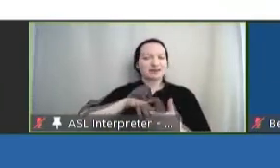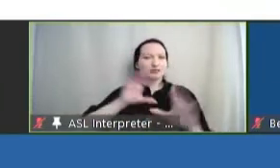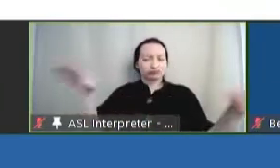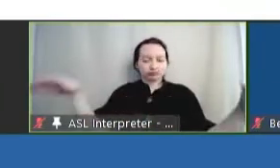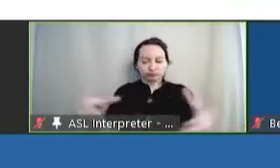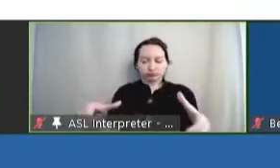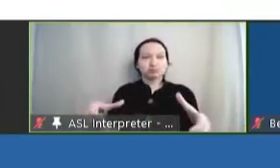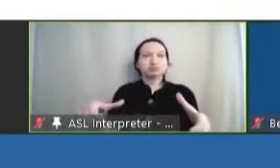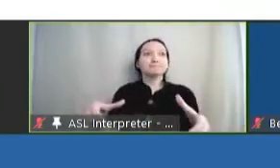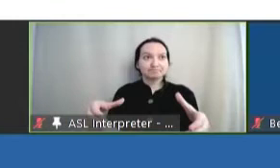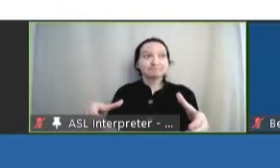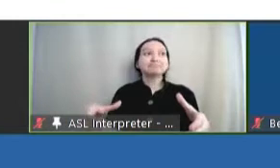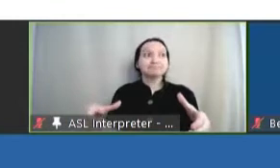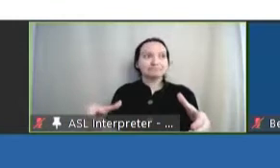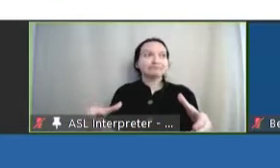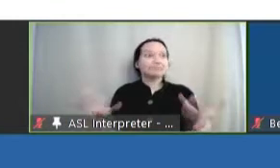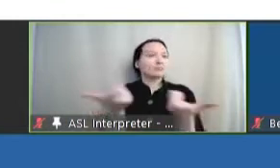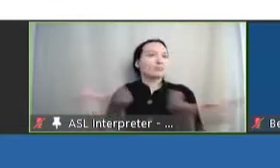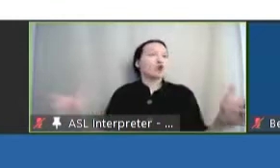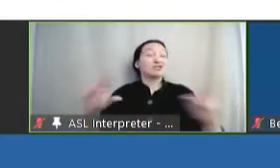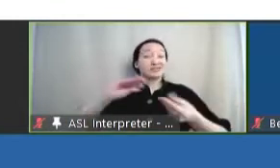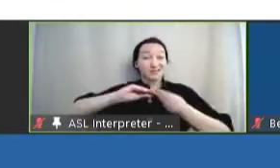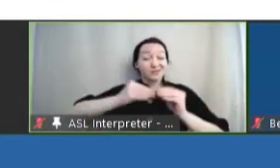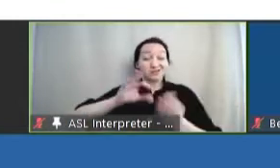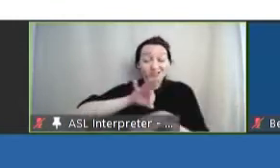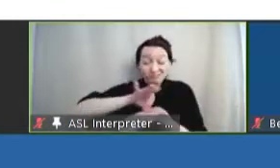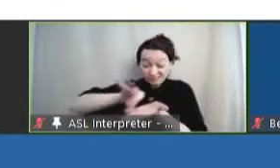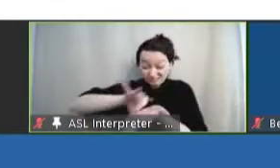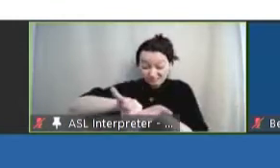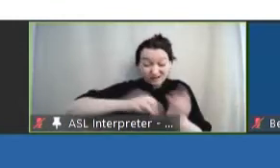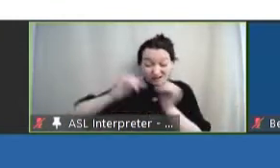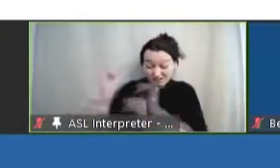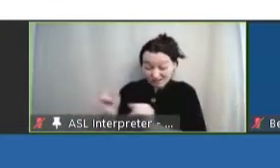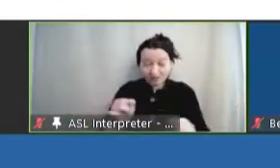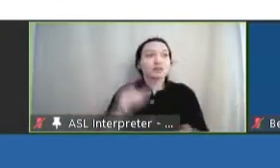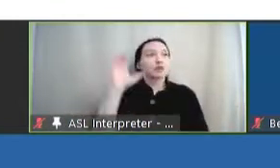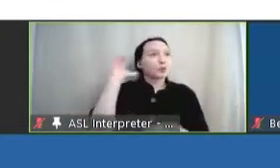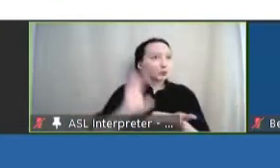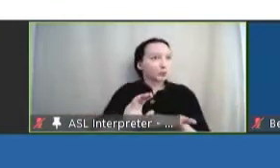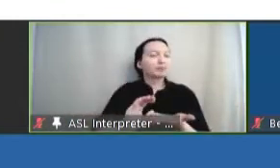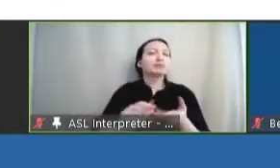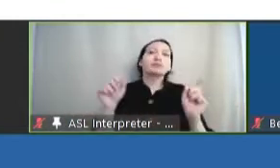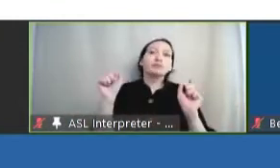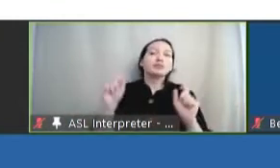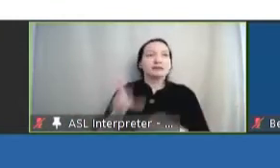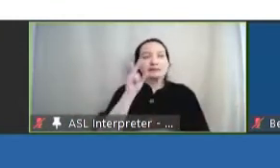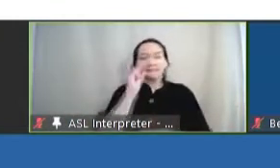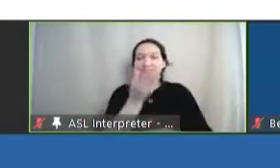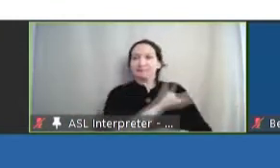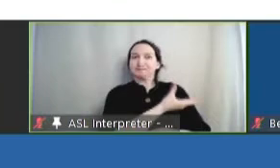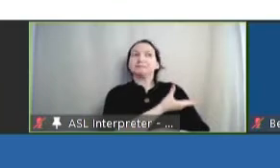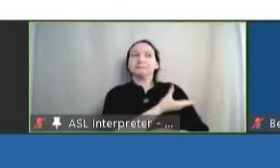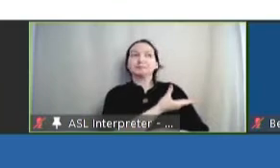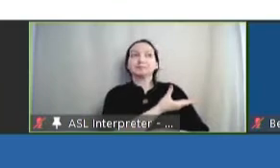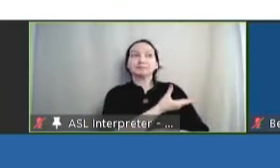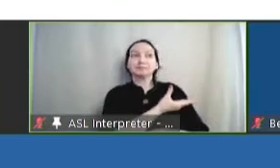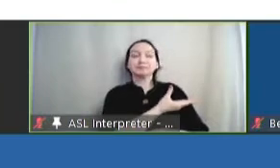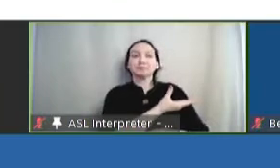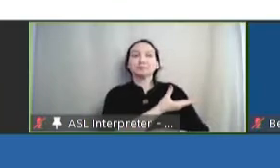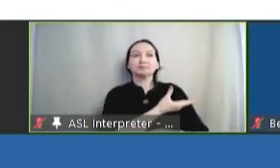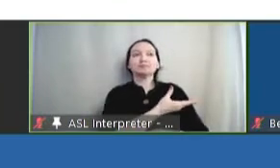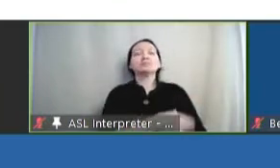so they have the largest number of COVID-19 reductions. As you can see here, there were 28,000